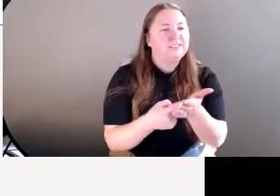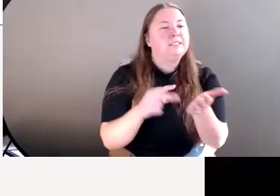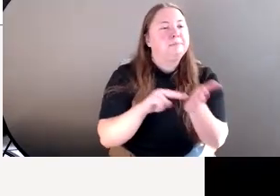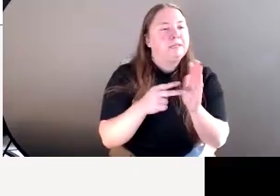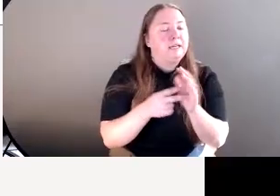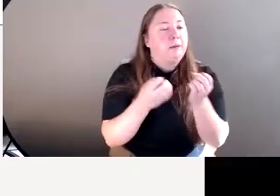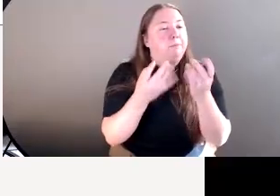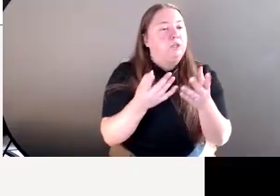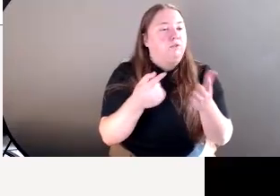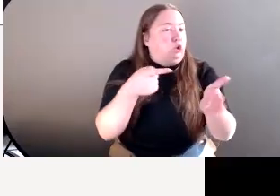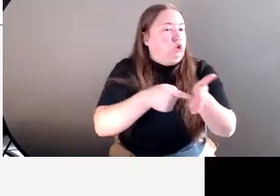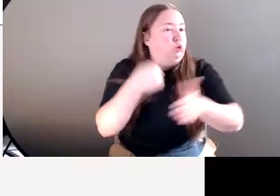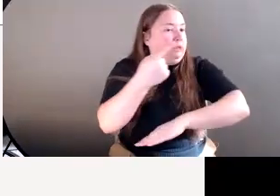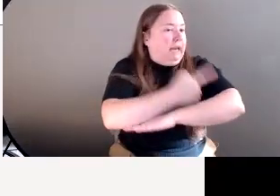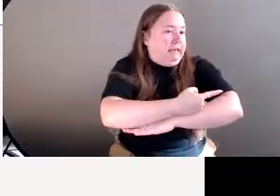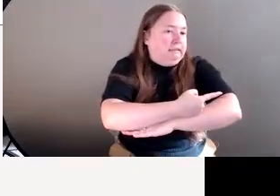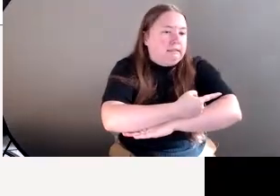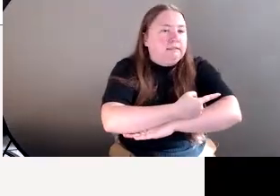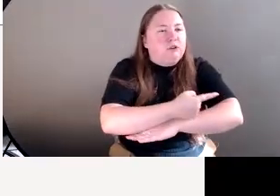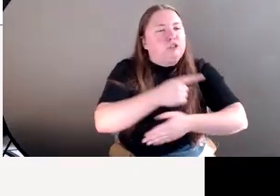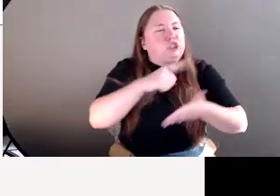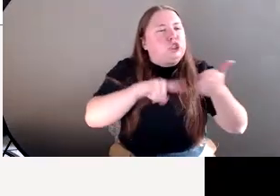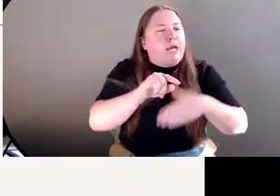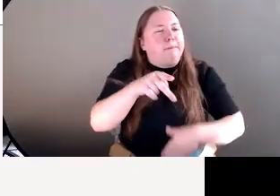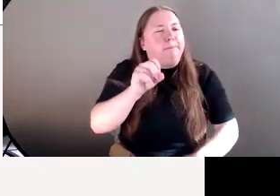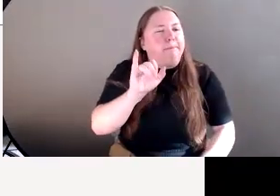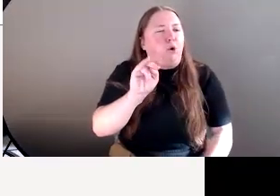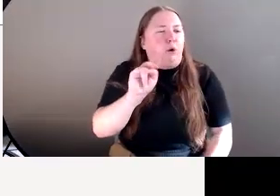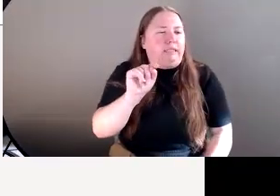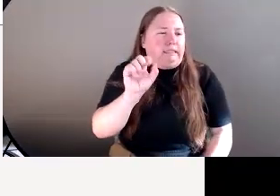or discussion checkpoints as they've been calling it as well too.